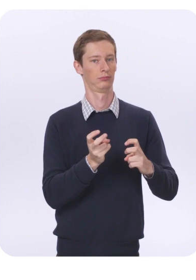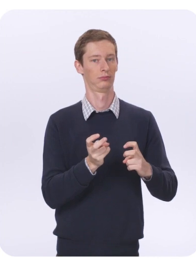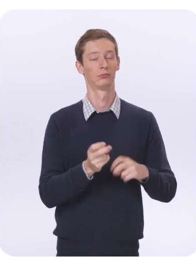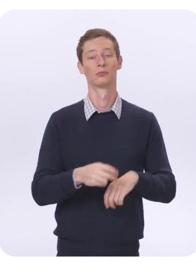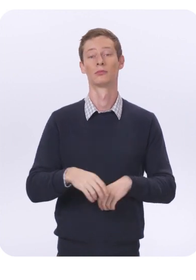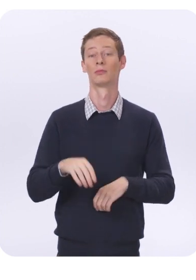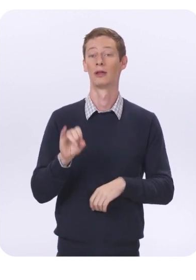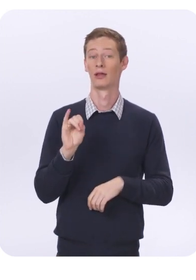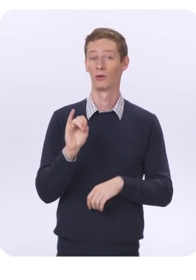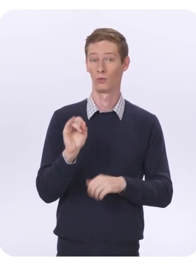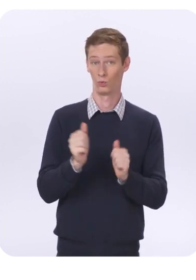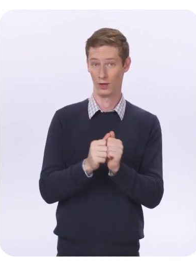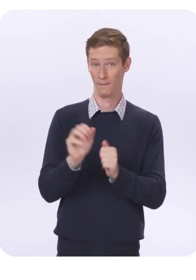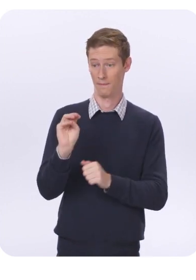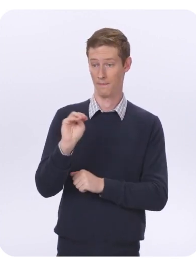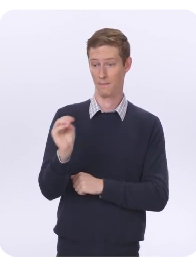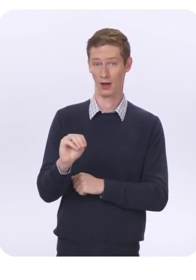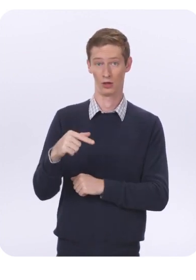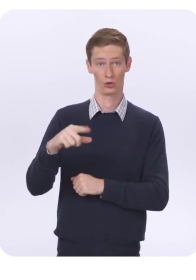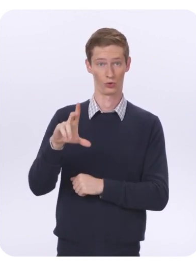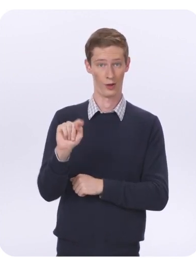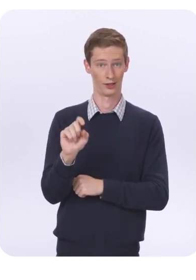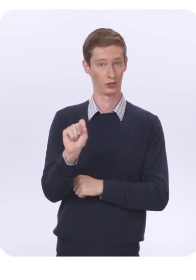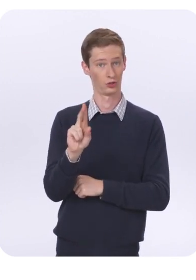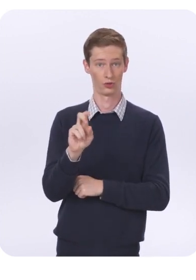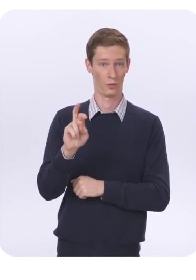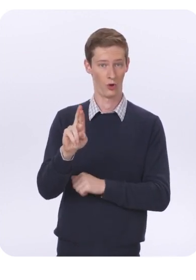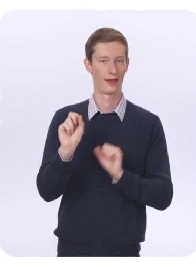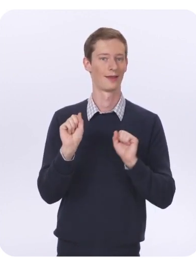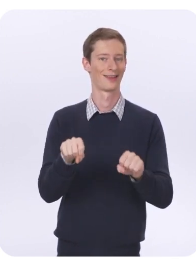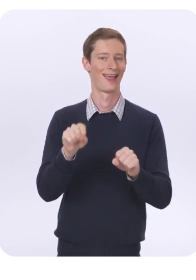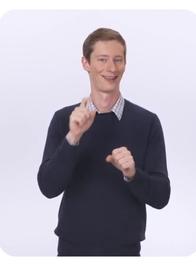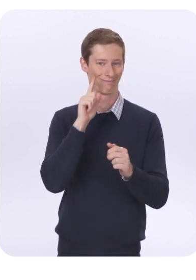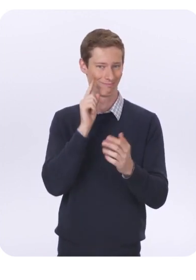it can be transparently added to any application just by enabling